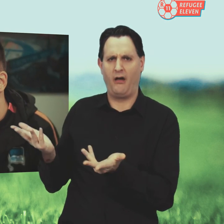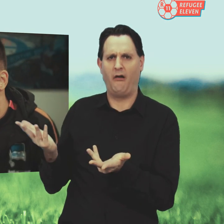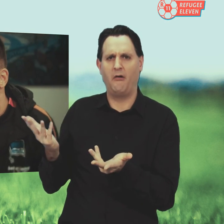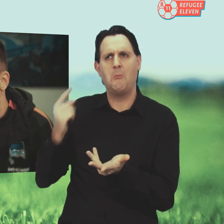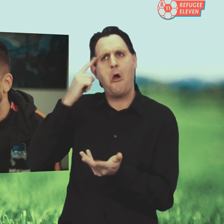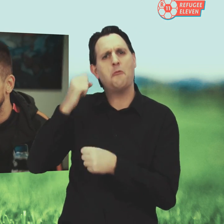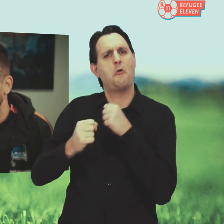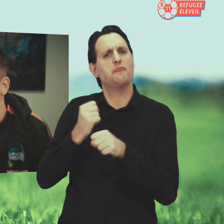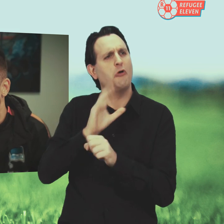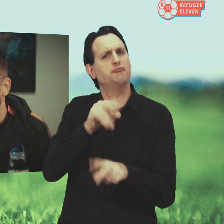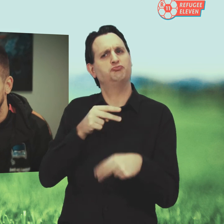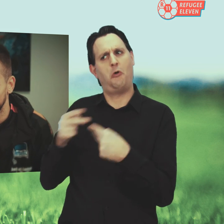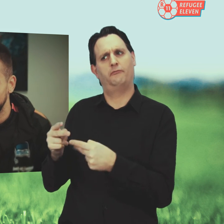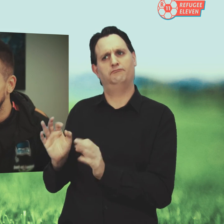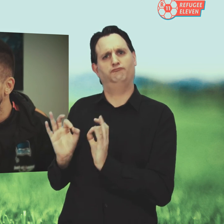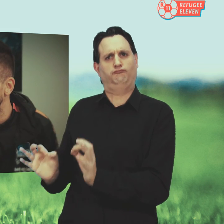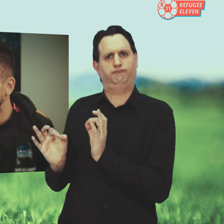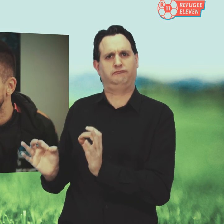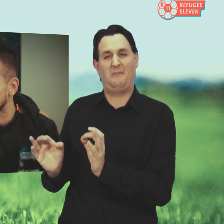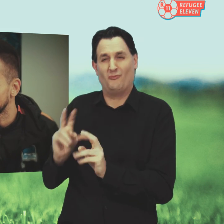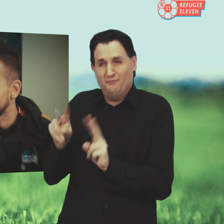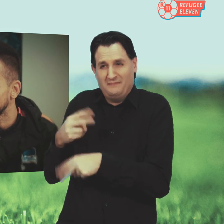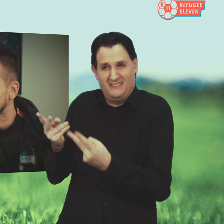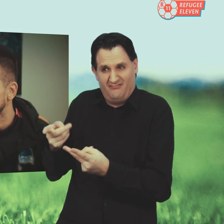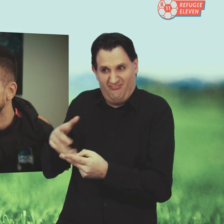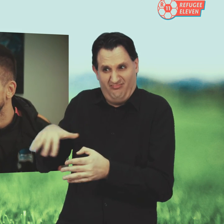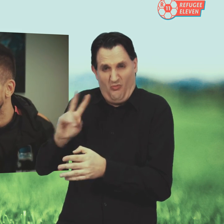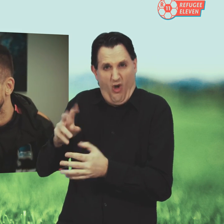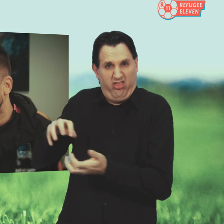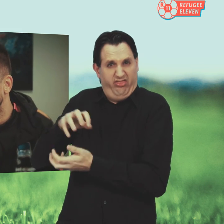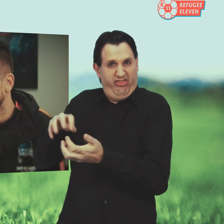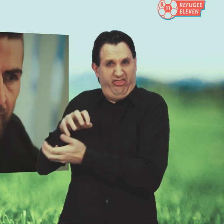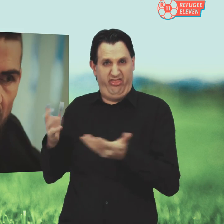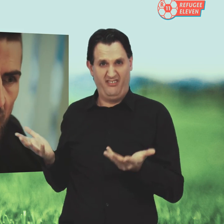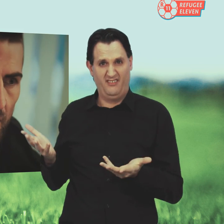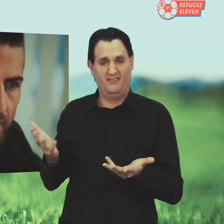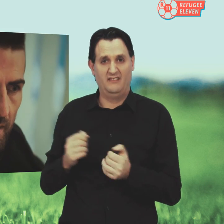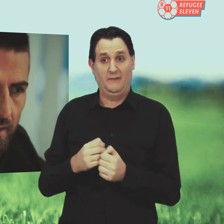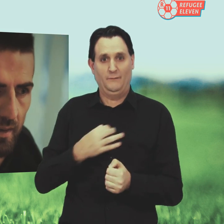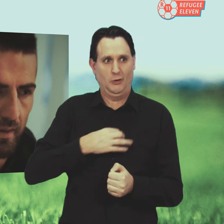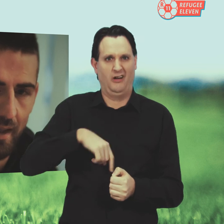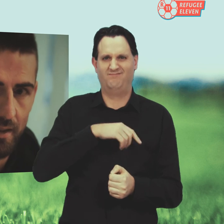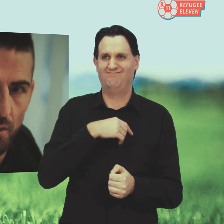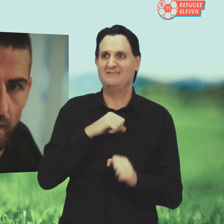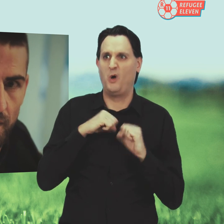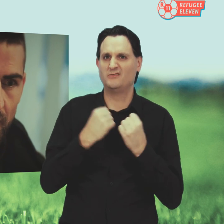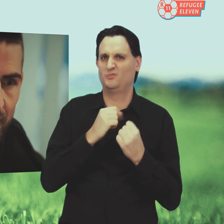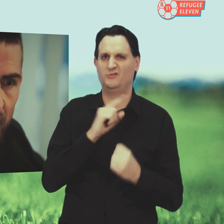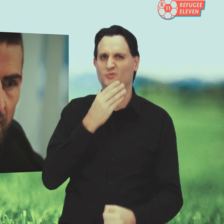so they also thought that the situation in Bosnia was perfect, which it was not. It was not a nice situation.